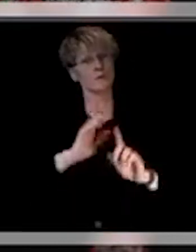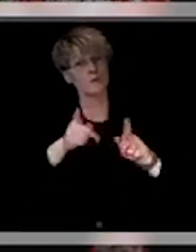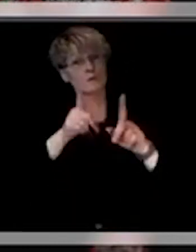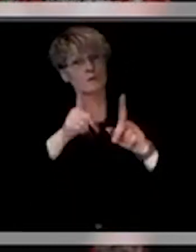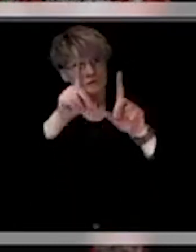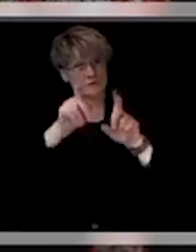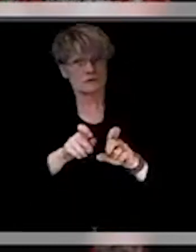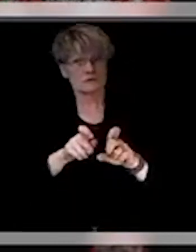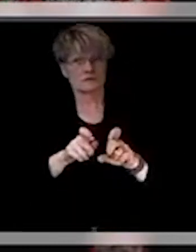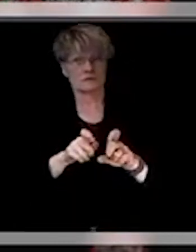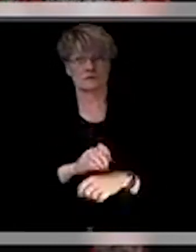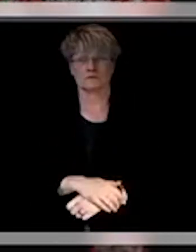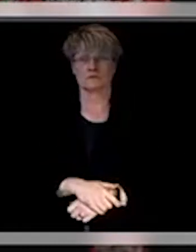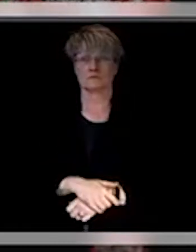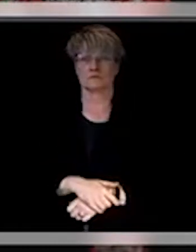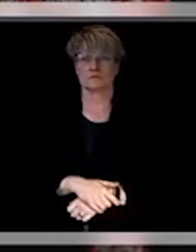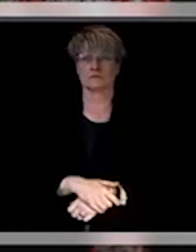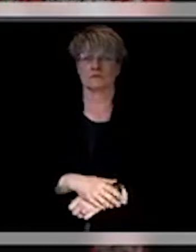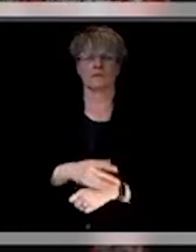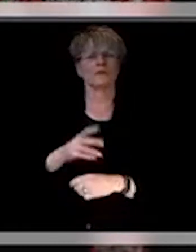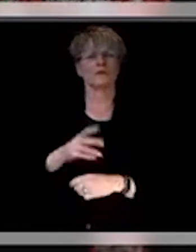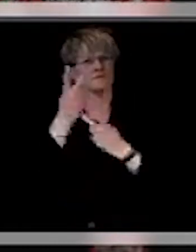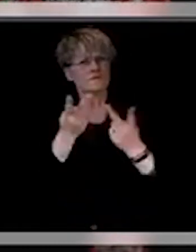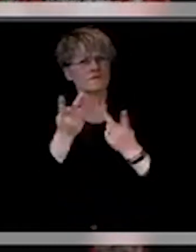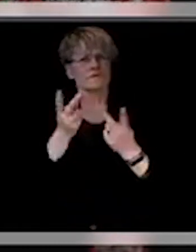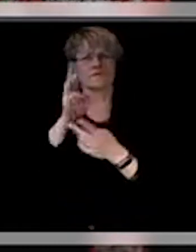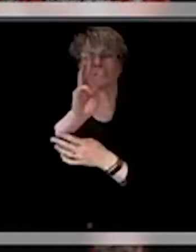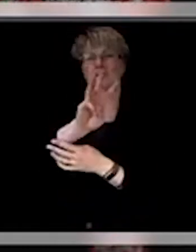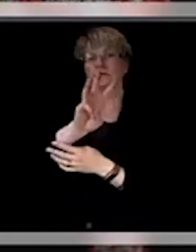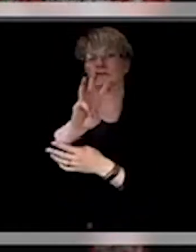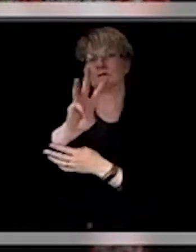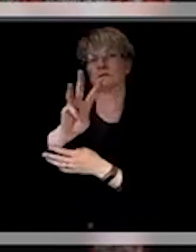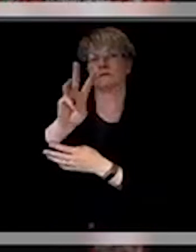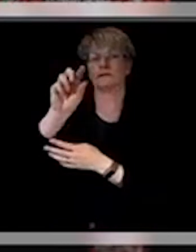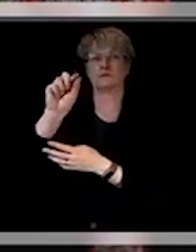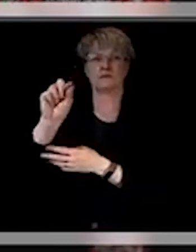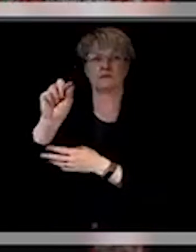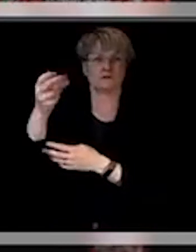and you can look at our website ShastaReady.org with that information, and that is the second